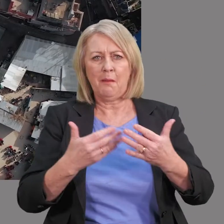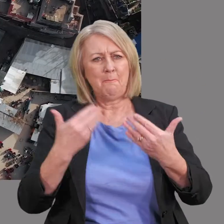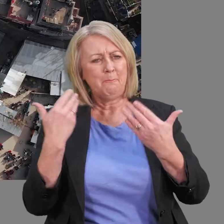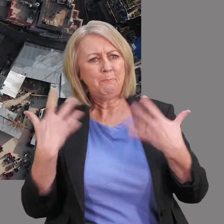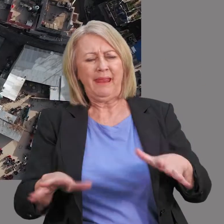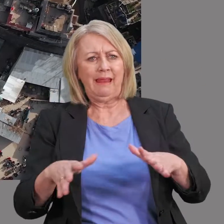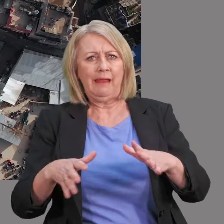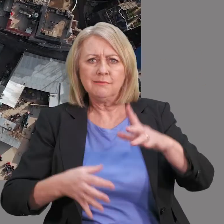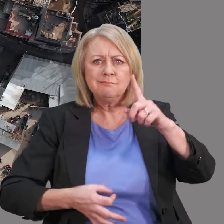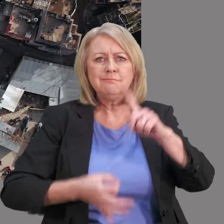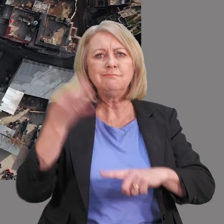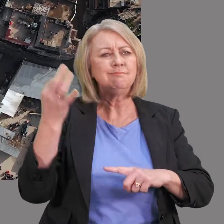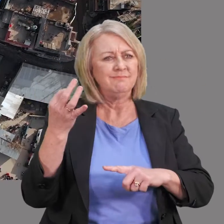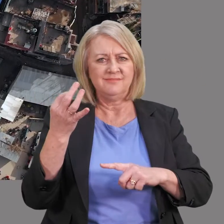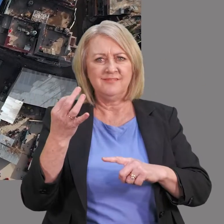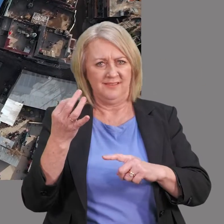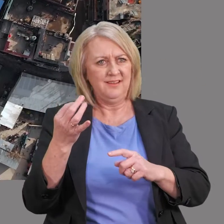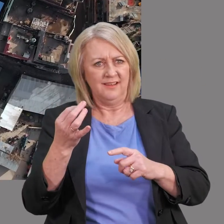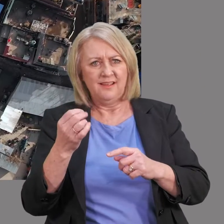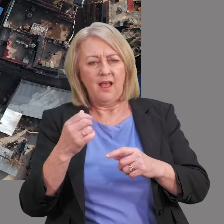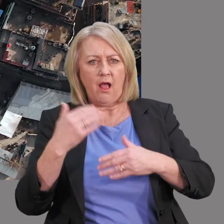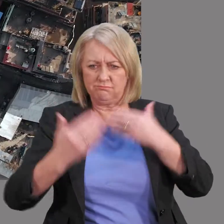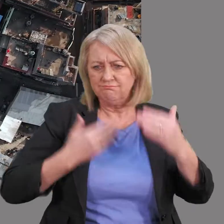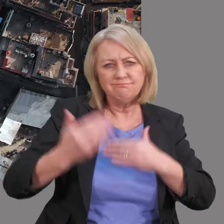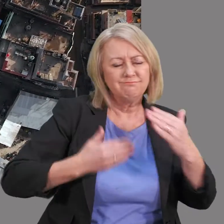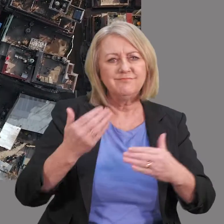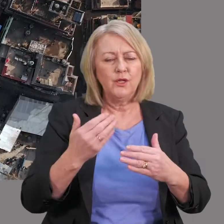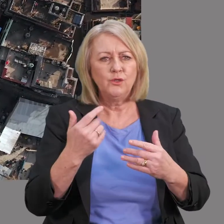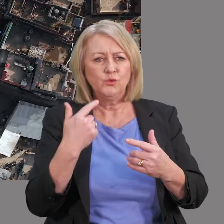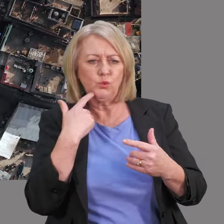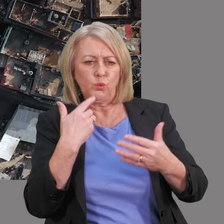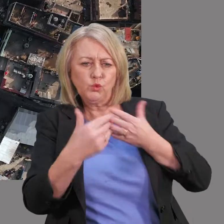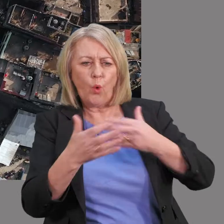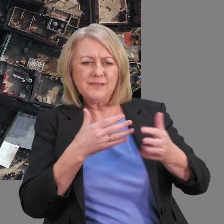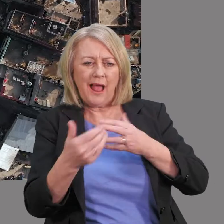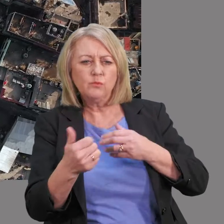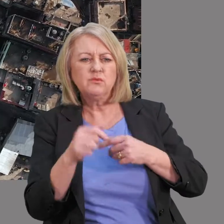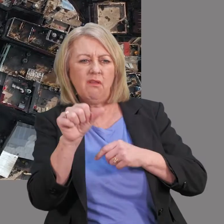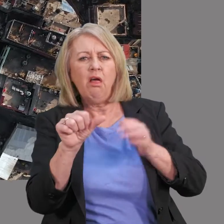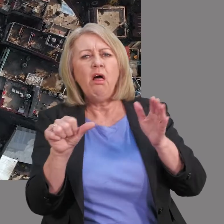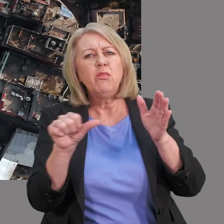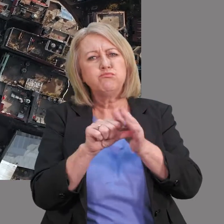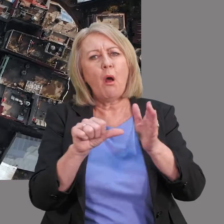has taken great strides and made significant progress in trying to address the key causes